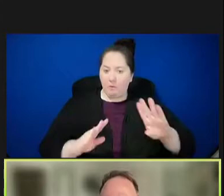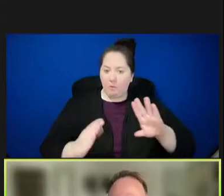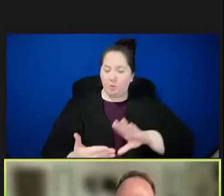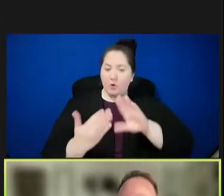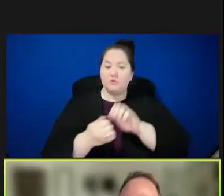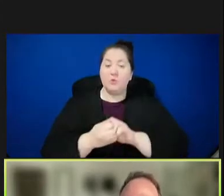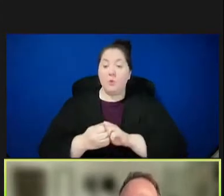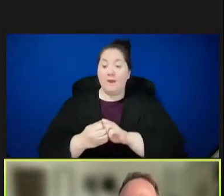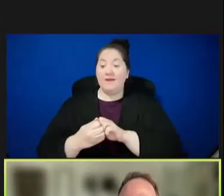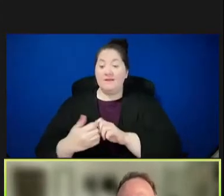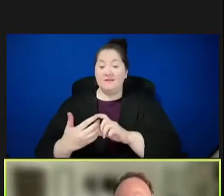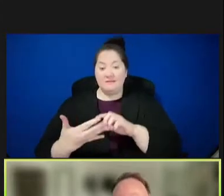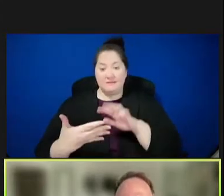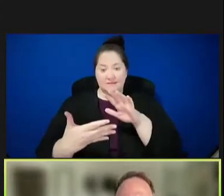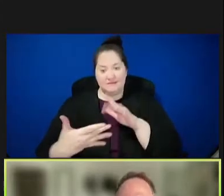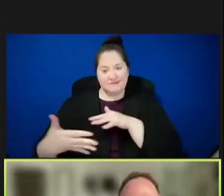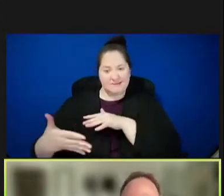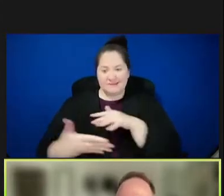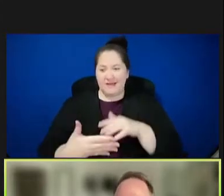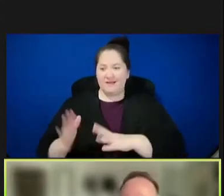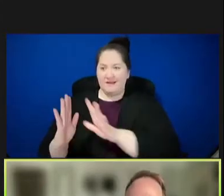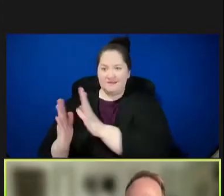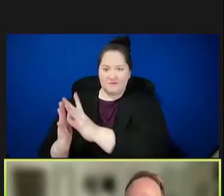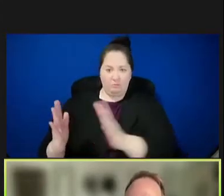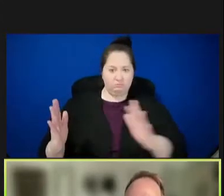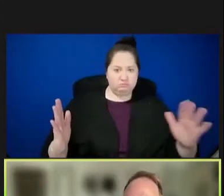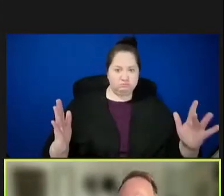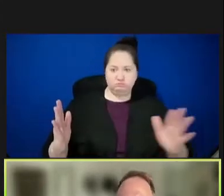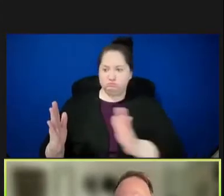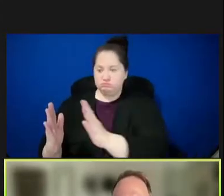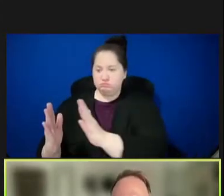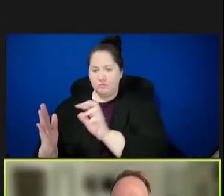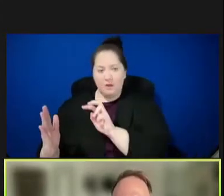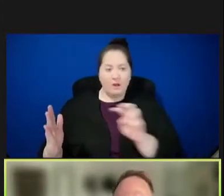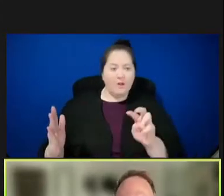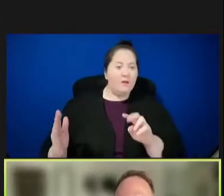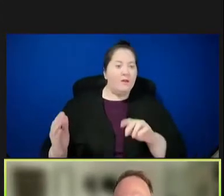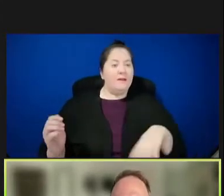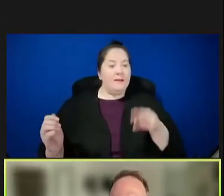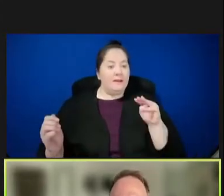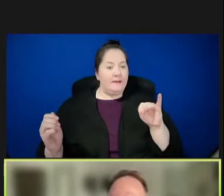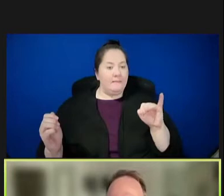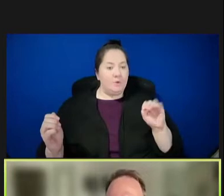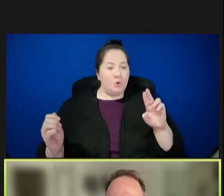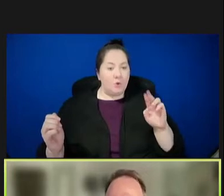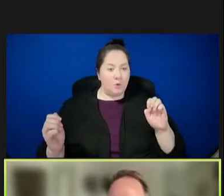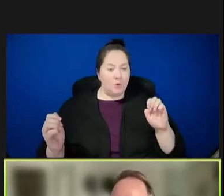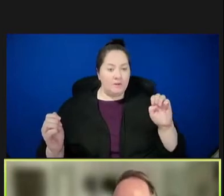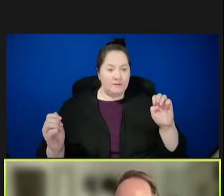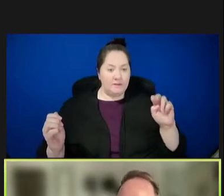study. And it starts to look at immunosenescence and the drivers of our declining immunity as we